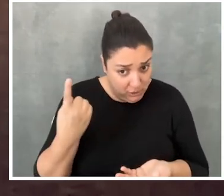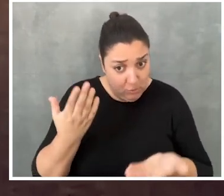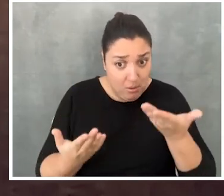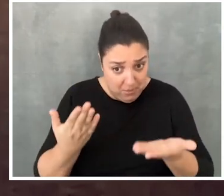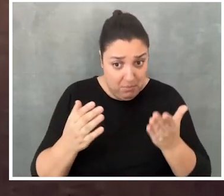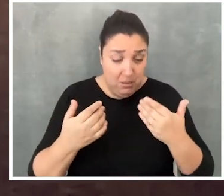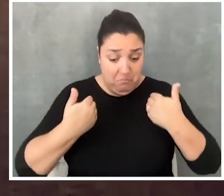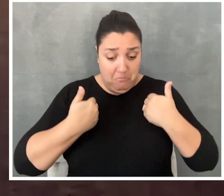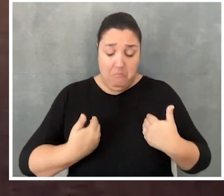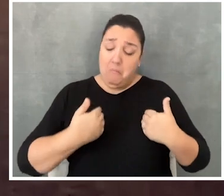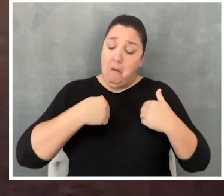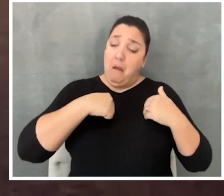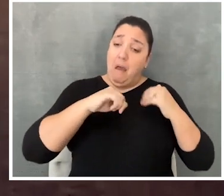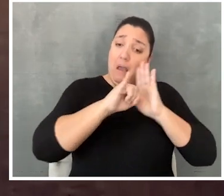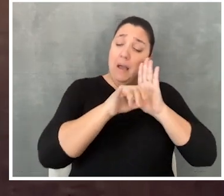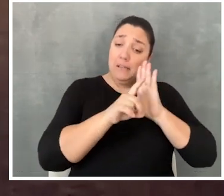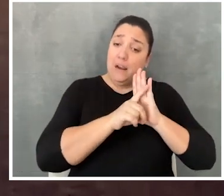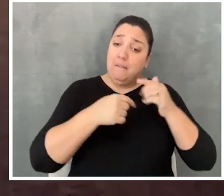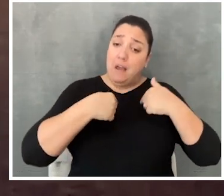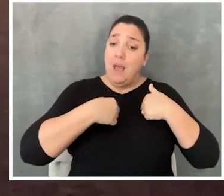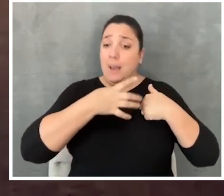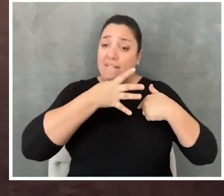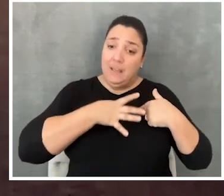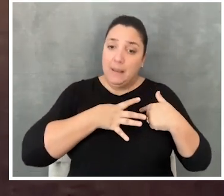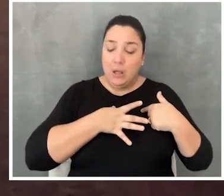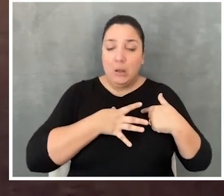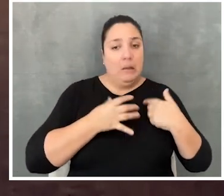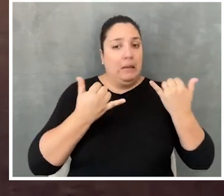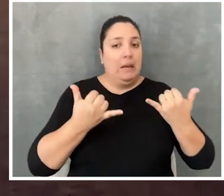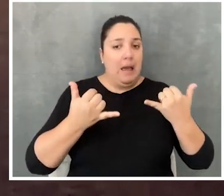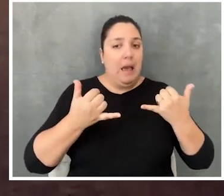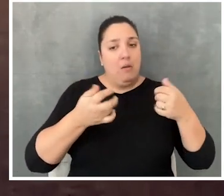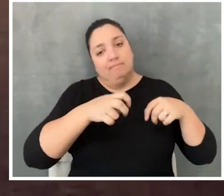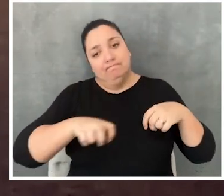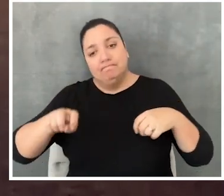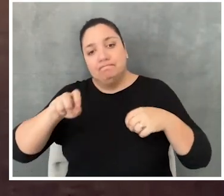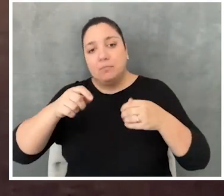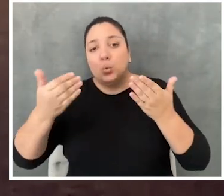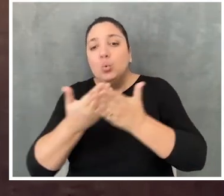as a female, as we're moving into the conversation about gender as well as disability,